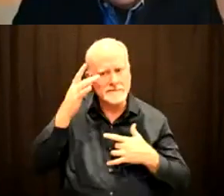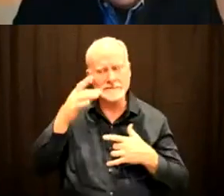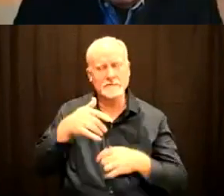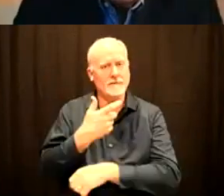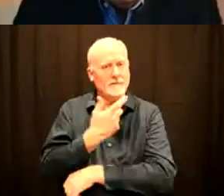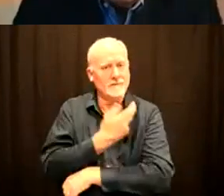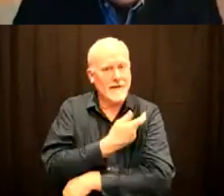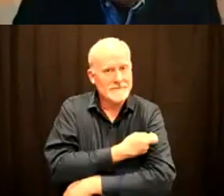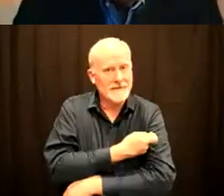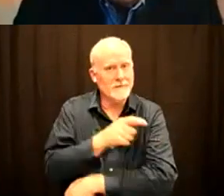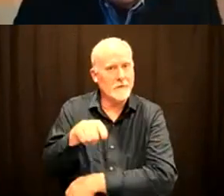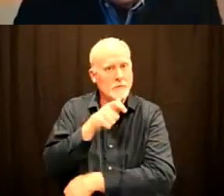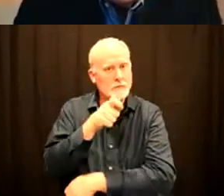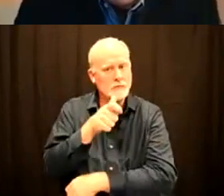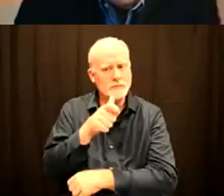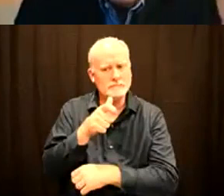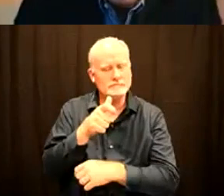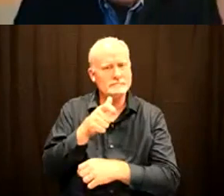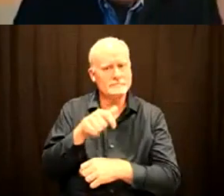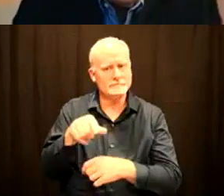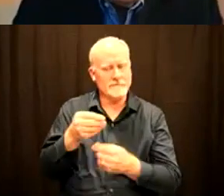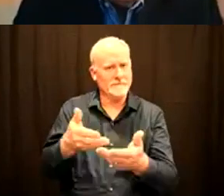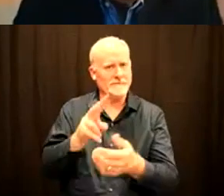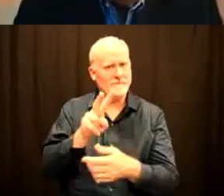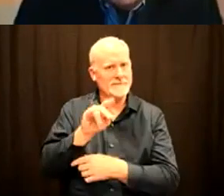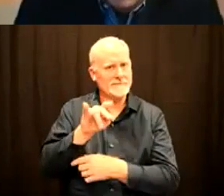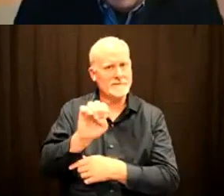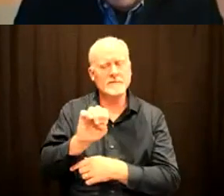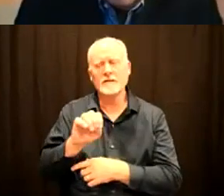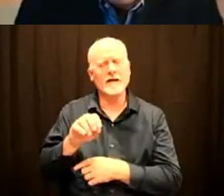i'll make my comments brief because we have our experts on the agenda today that are going to